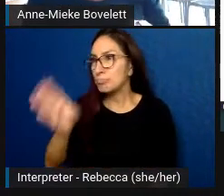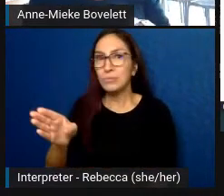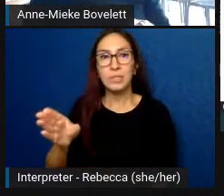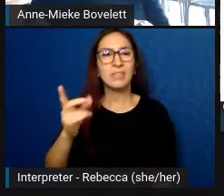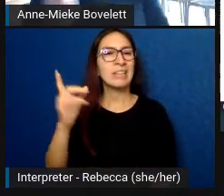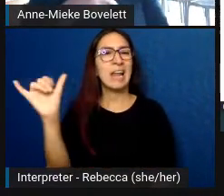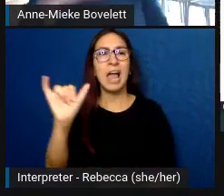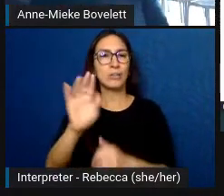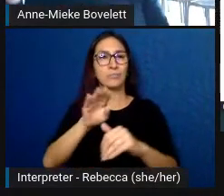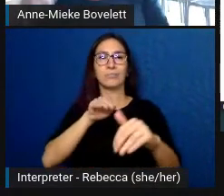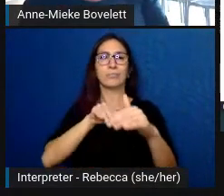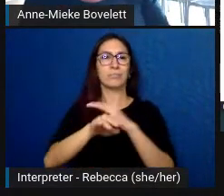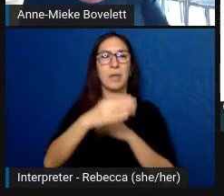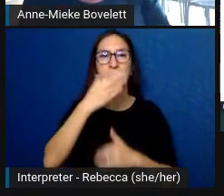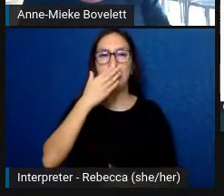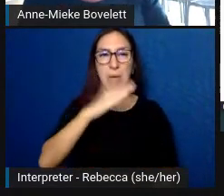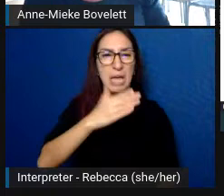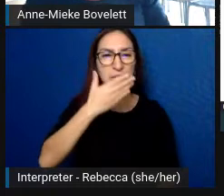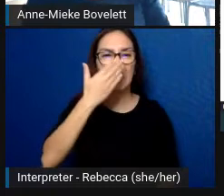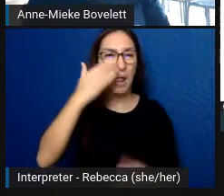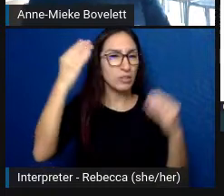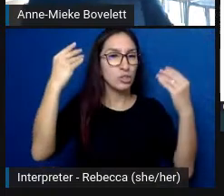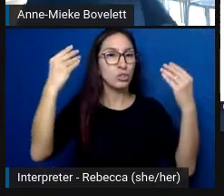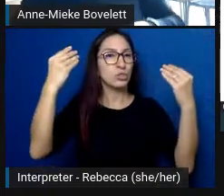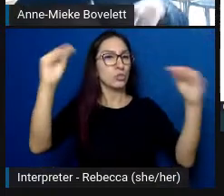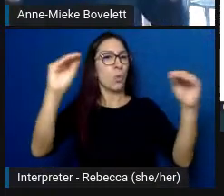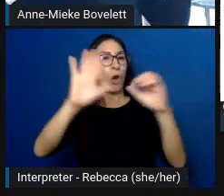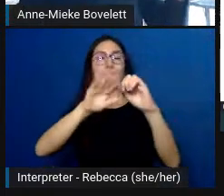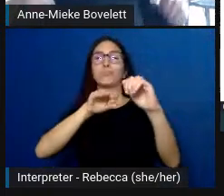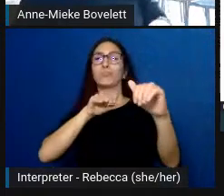someone stepped in dog poop before you or the sewer is bad,